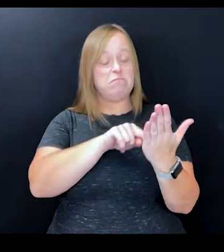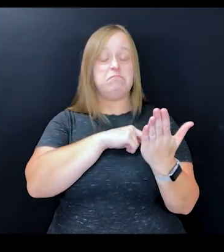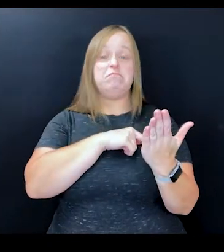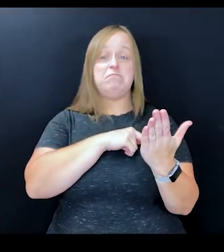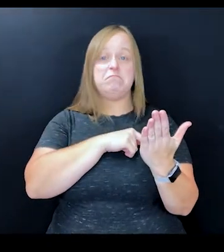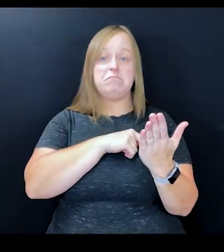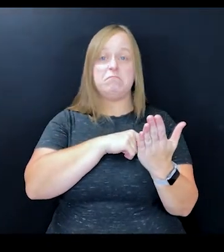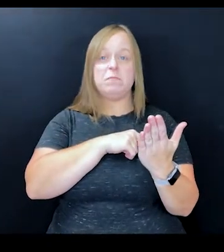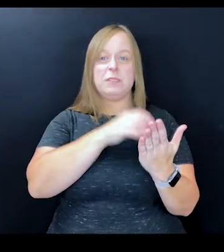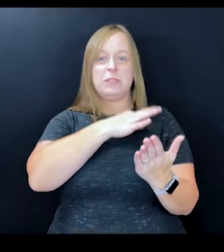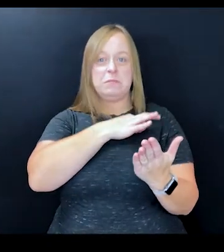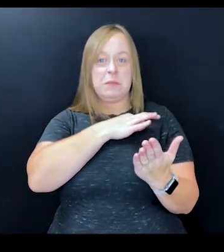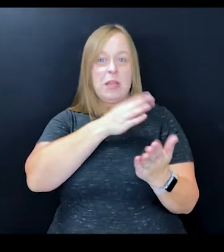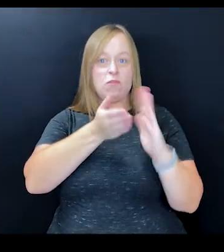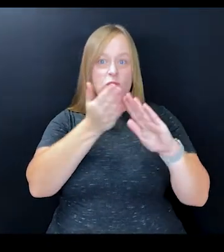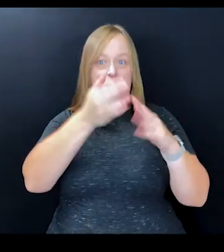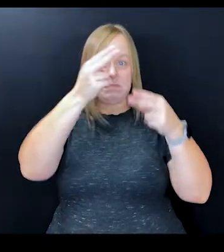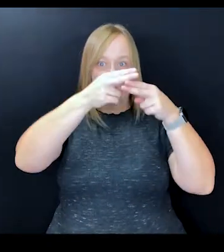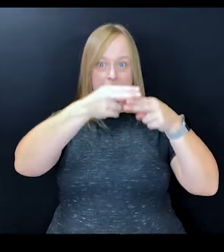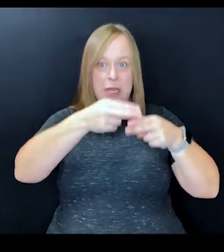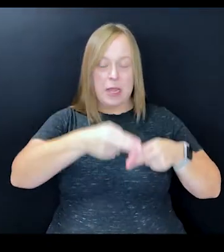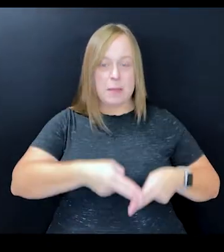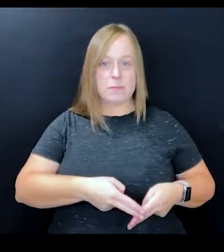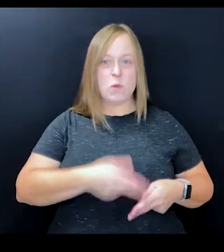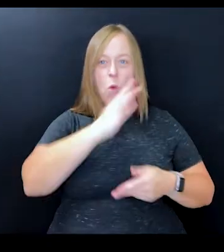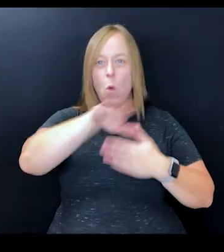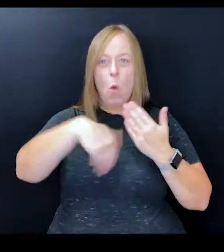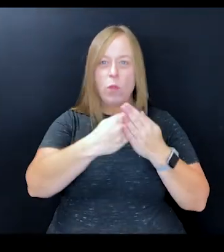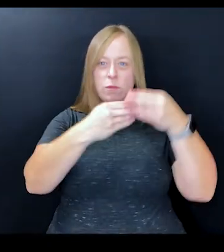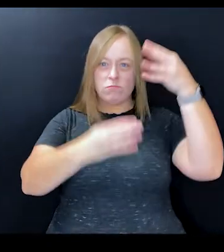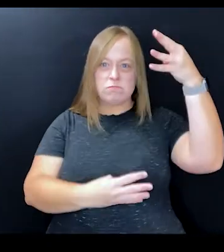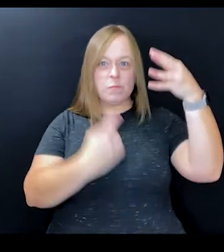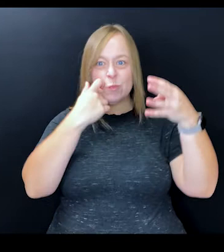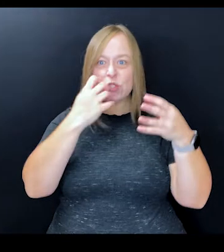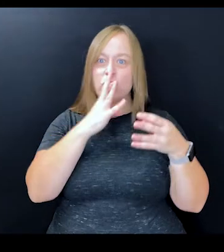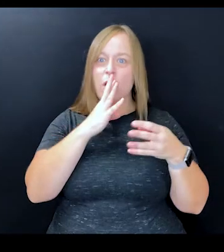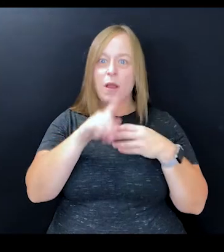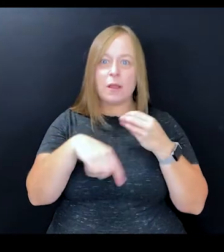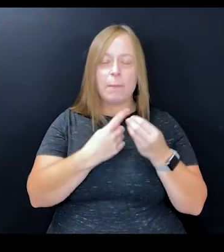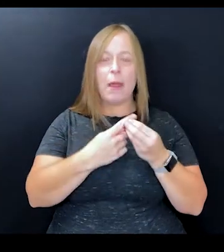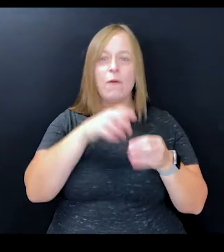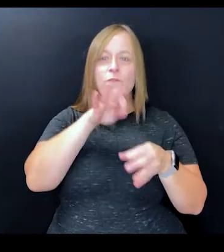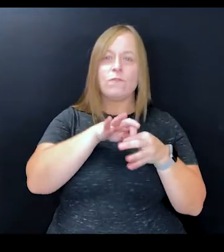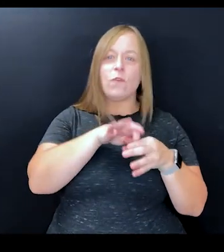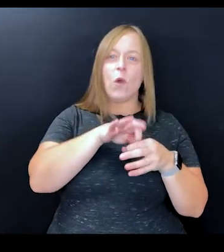and you'll be able to see the candidates who are running. So all those things we just talked about, vote411.org,